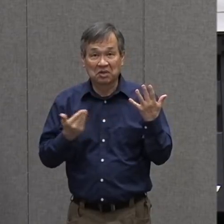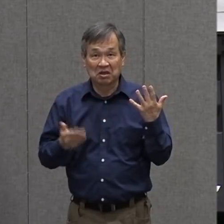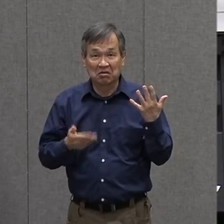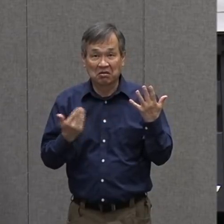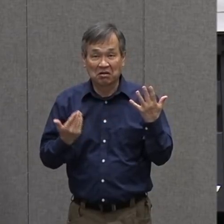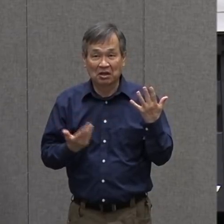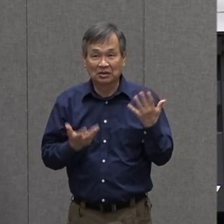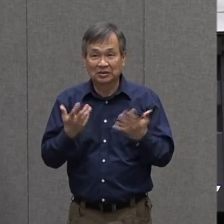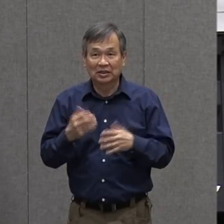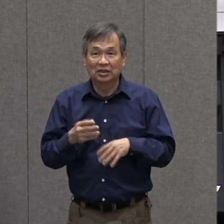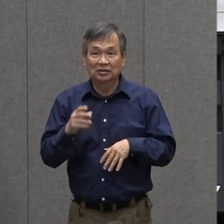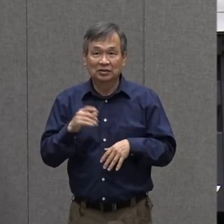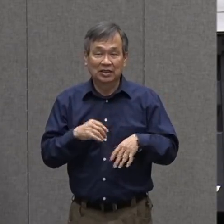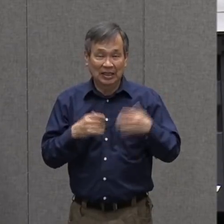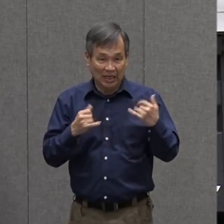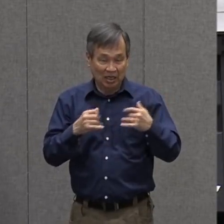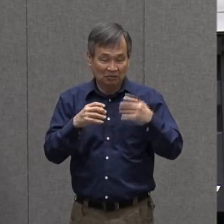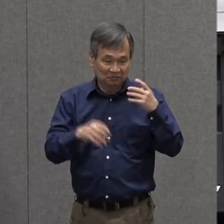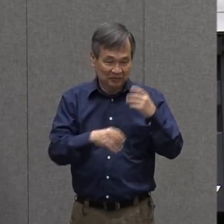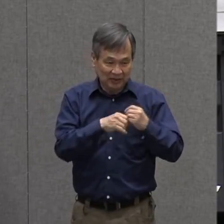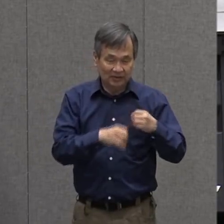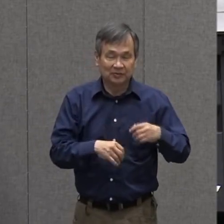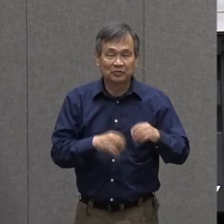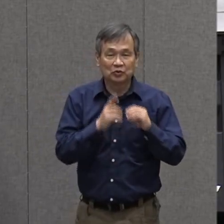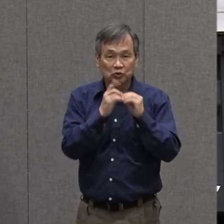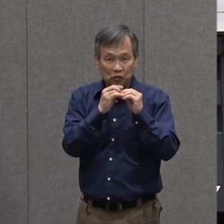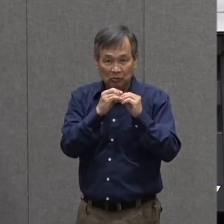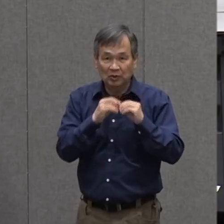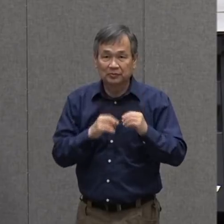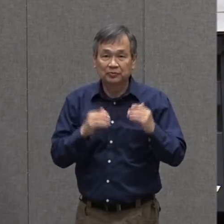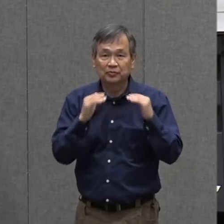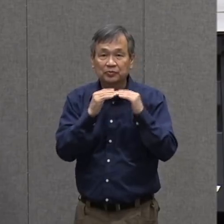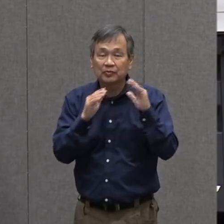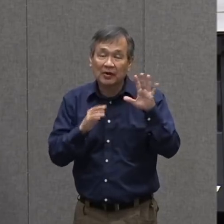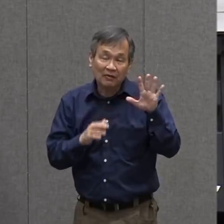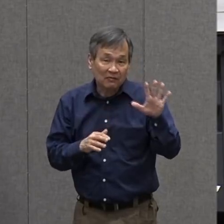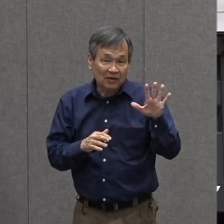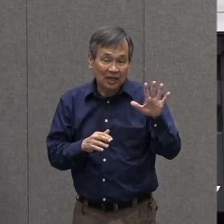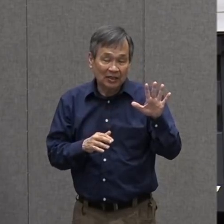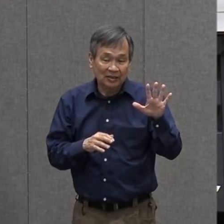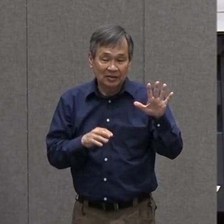So I have five now, let's do this. So 6, 7, 8, 9, 10.